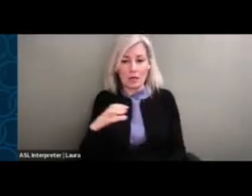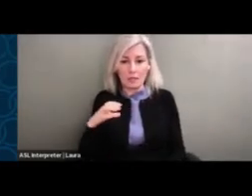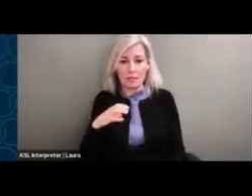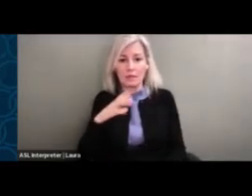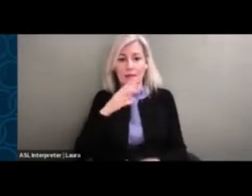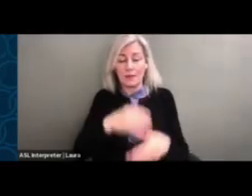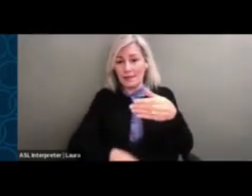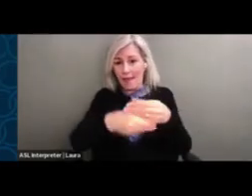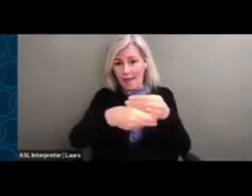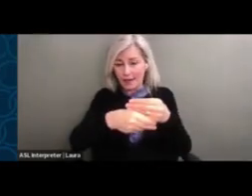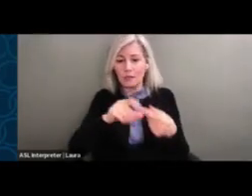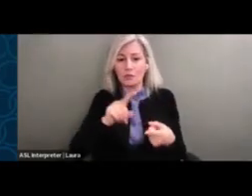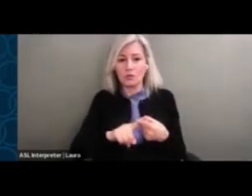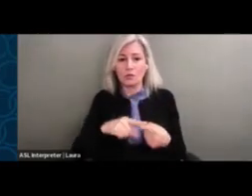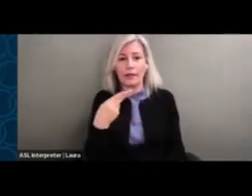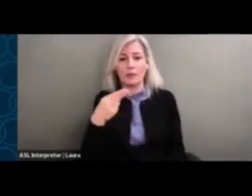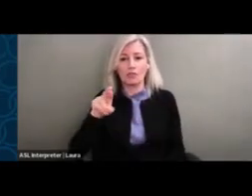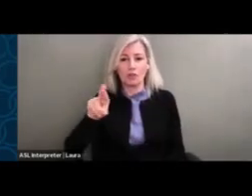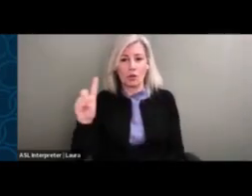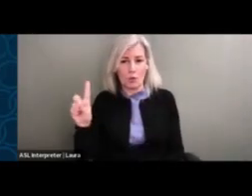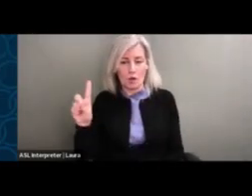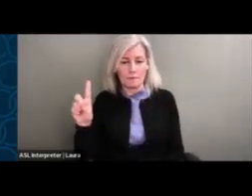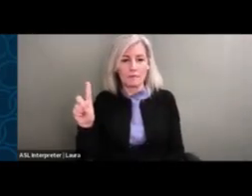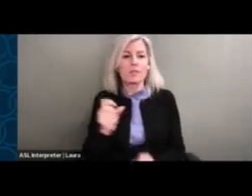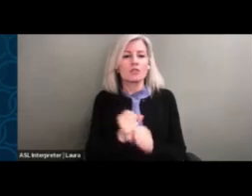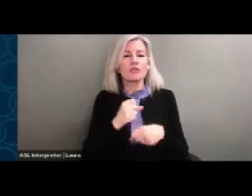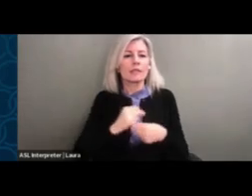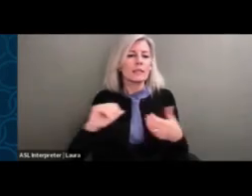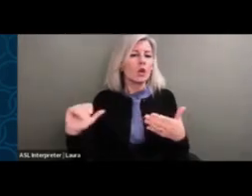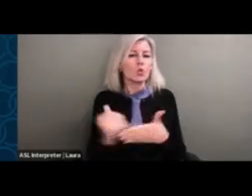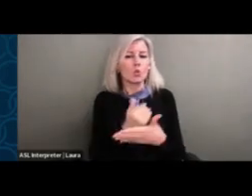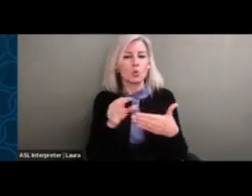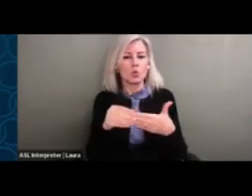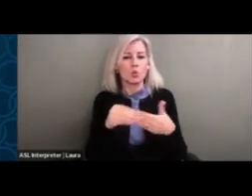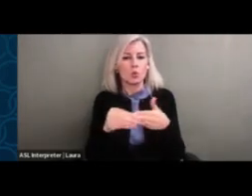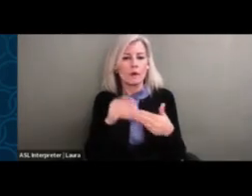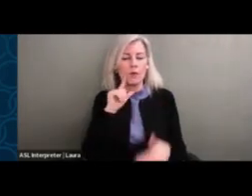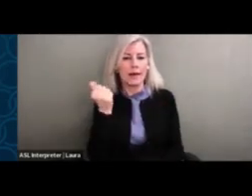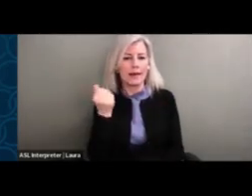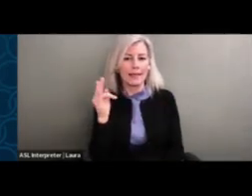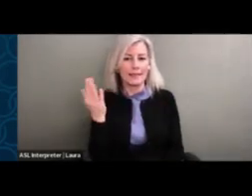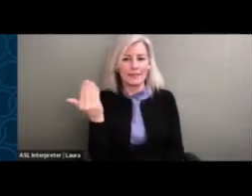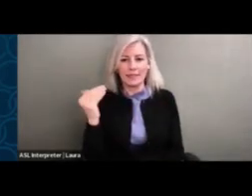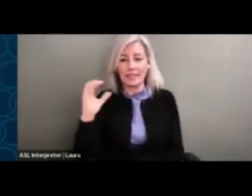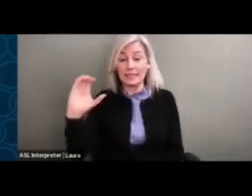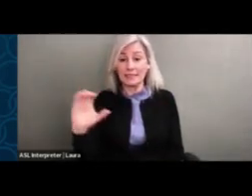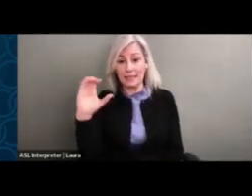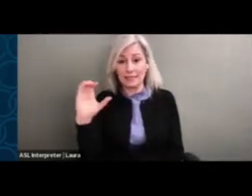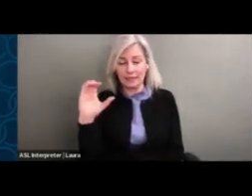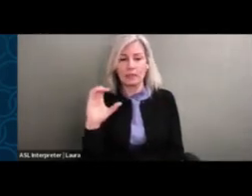and there was a bipartisan bill that was developed in the last Congress and it was added in two H.R. 1.